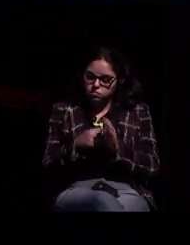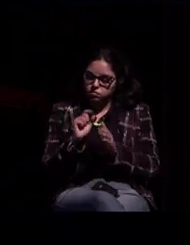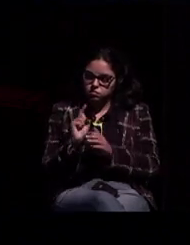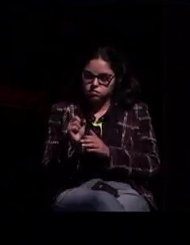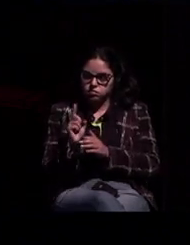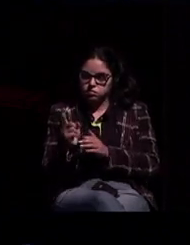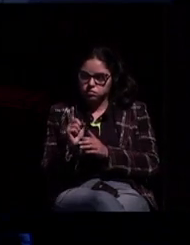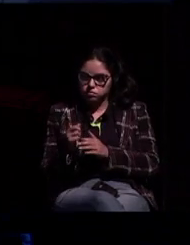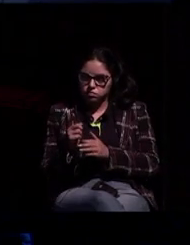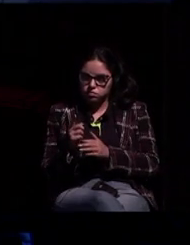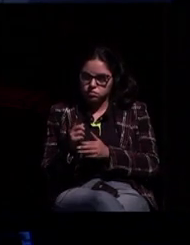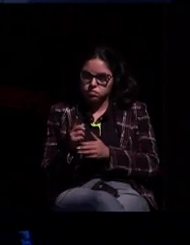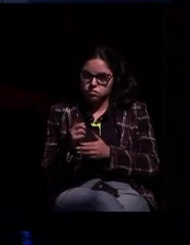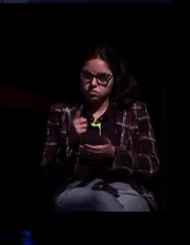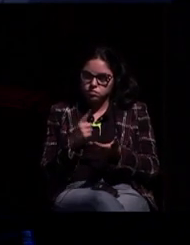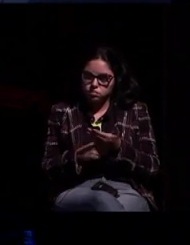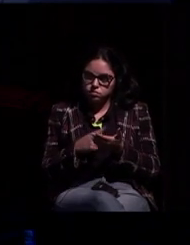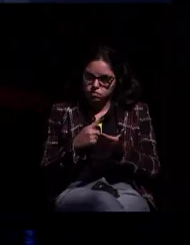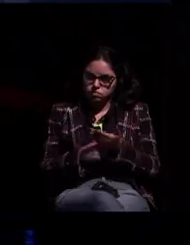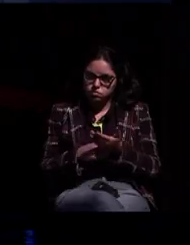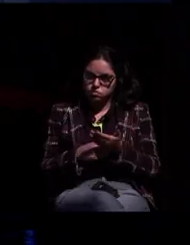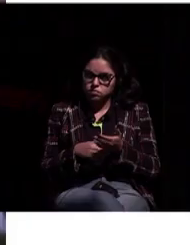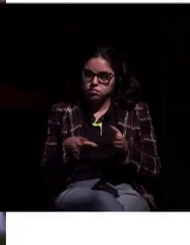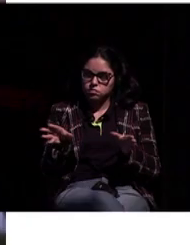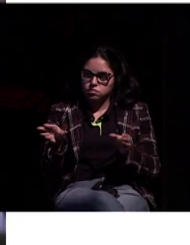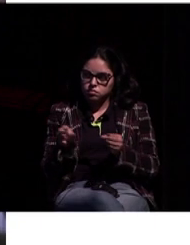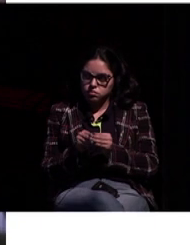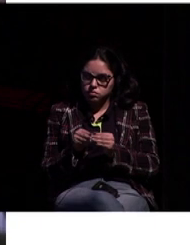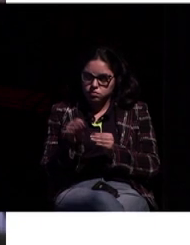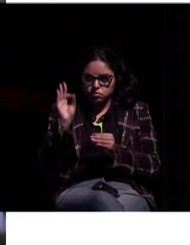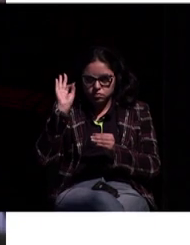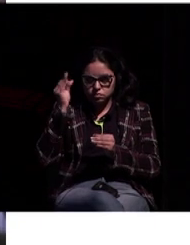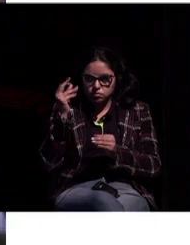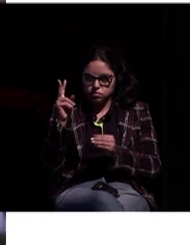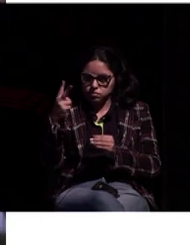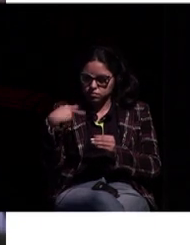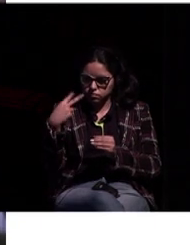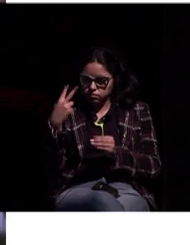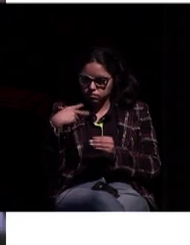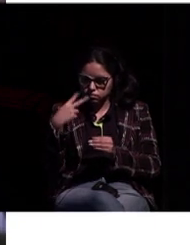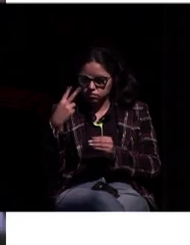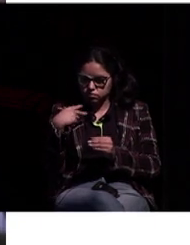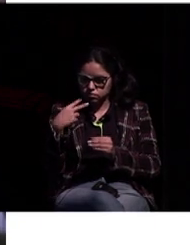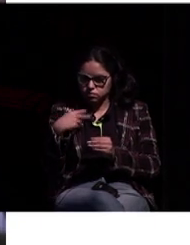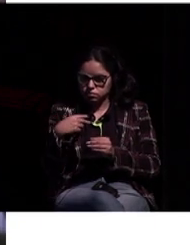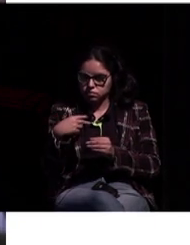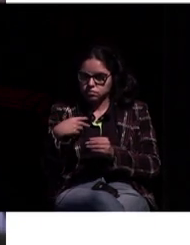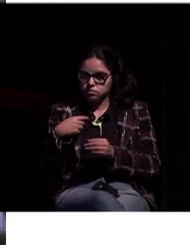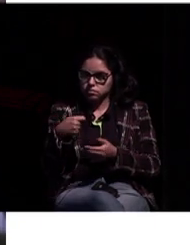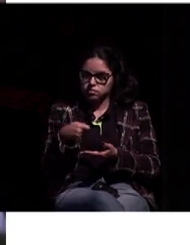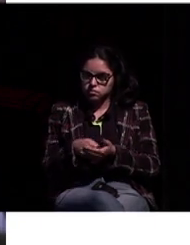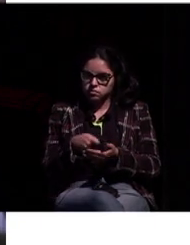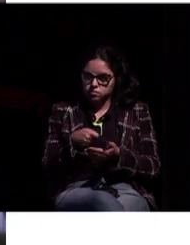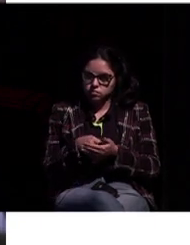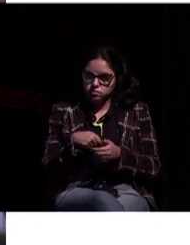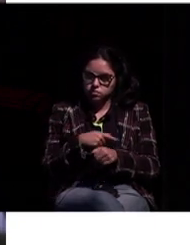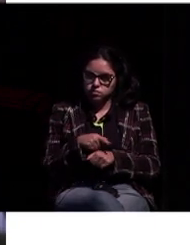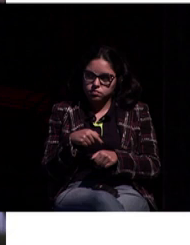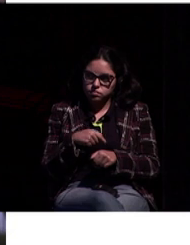To conclude, since they are waving at me, I’d like to highlight three messages that in my opinion